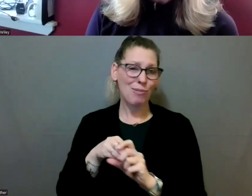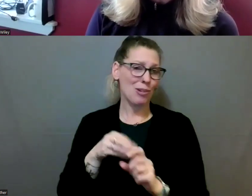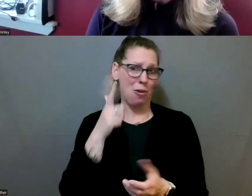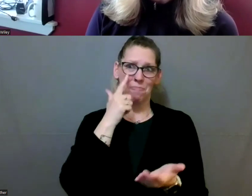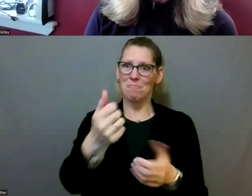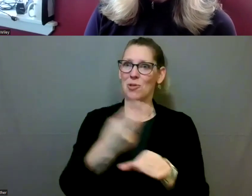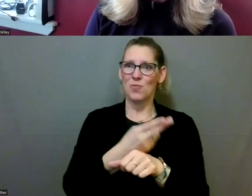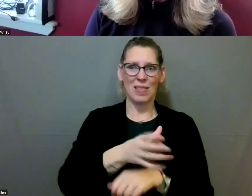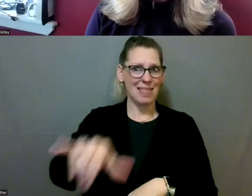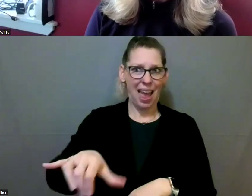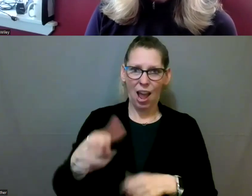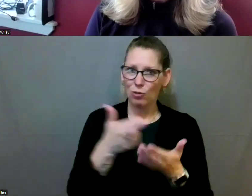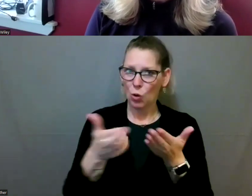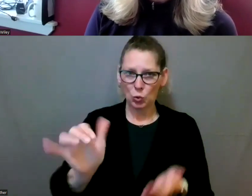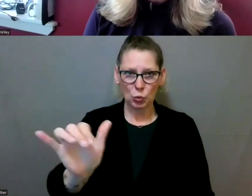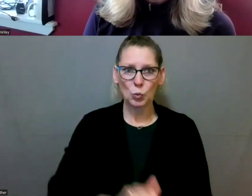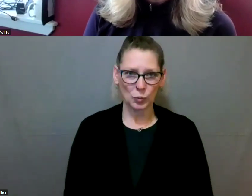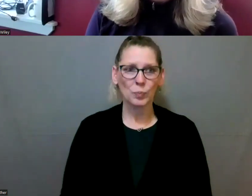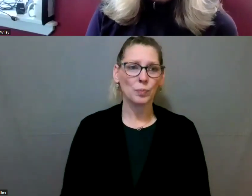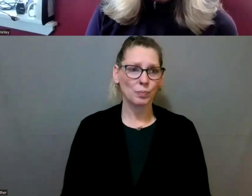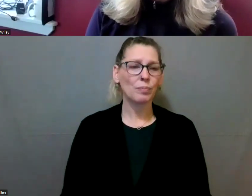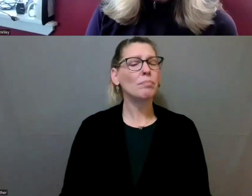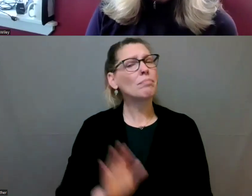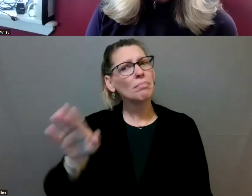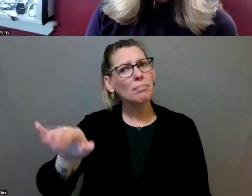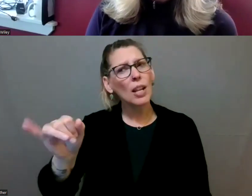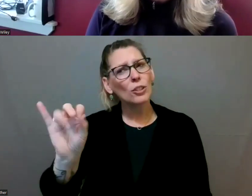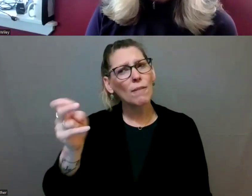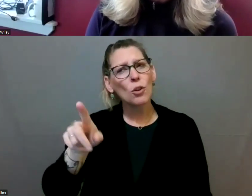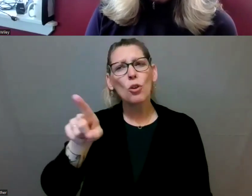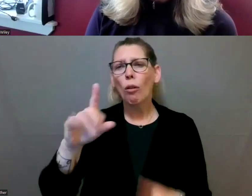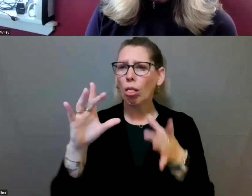resource too yeah and Jennifer you talked a little bit about like your relational